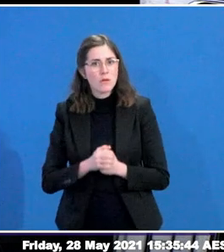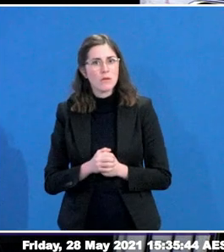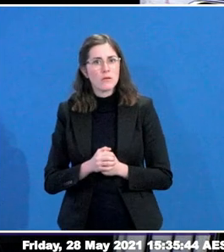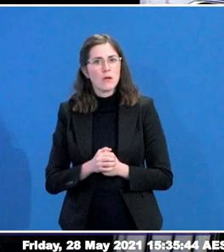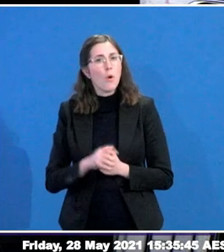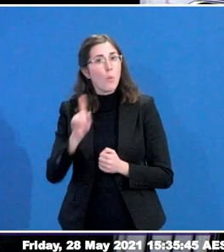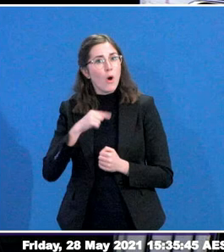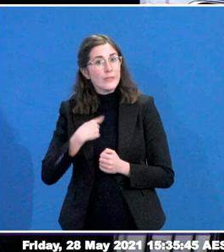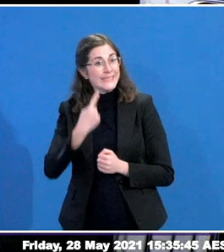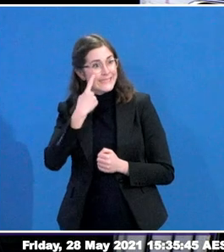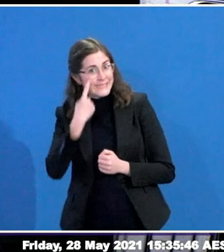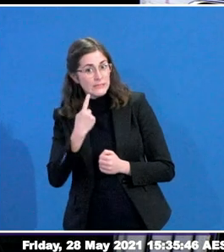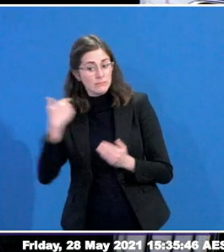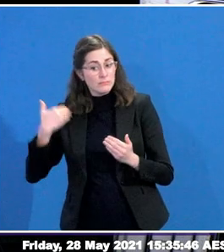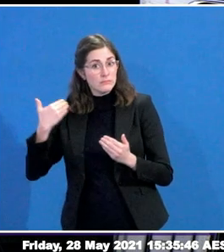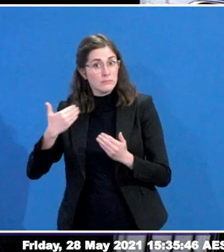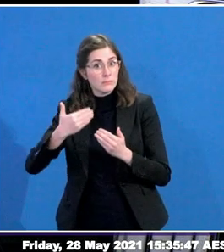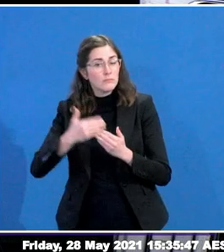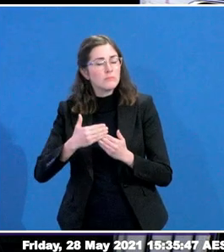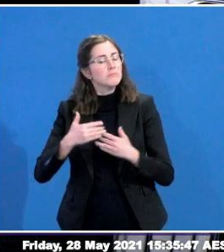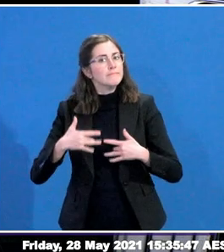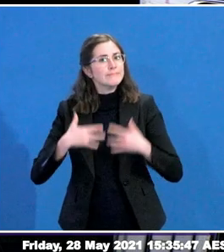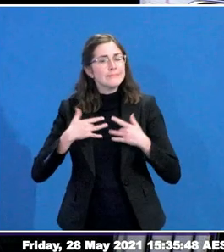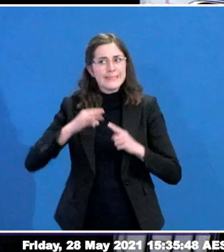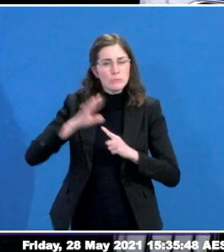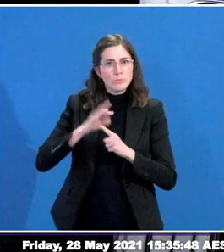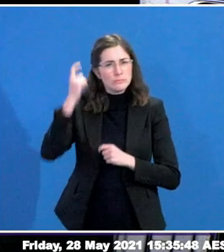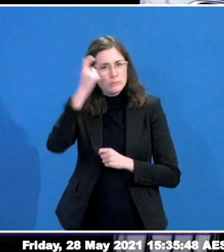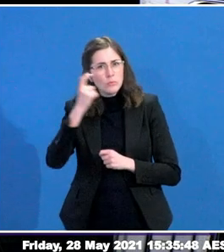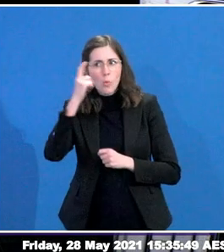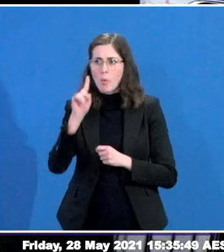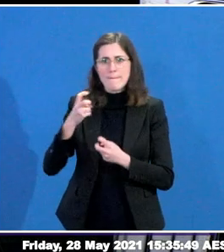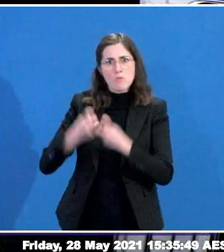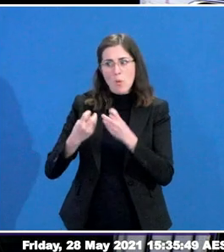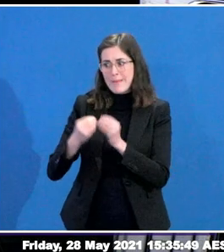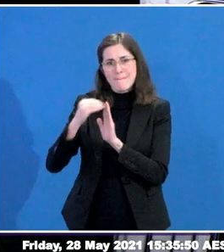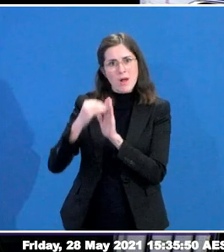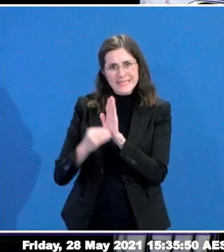is sufficient to present important policy questions that may deserve consideration